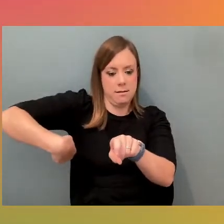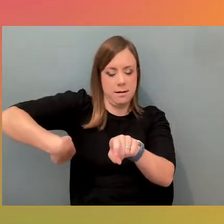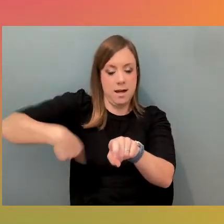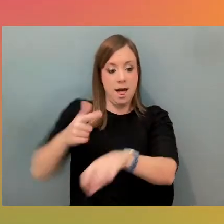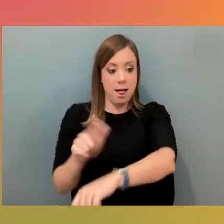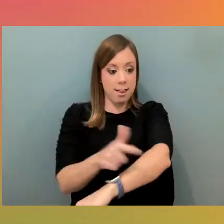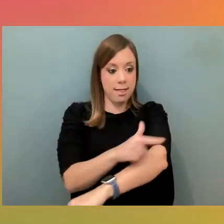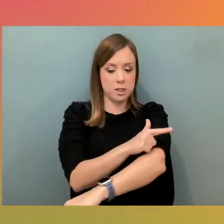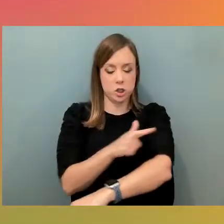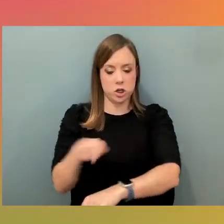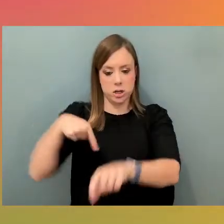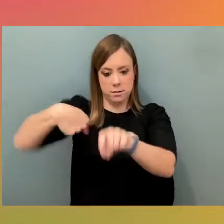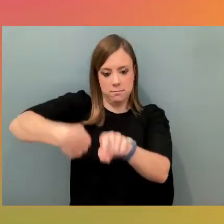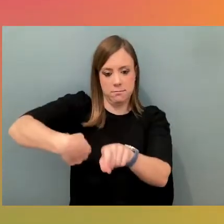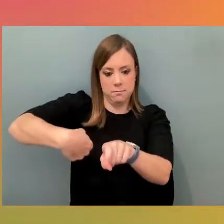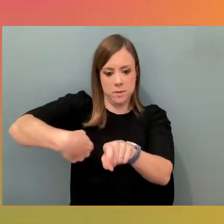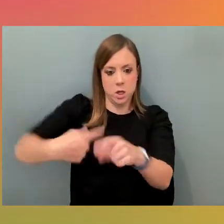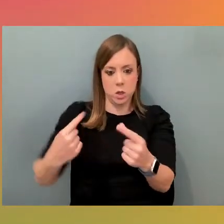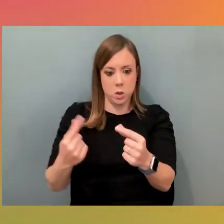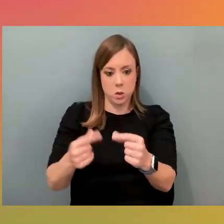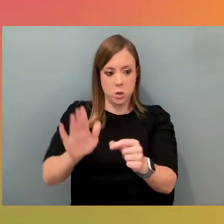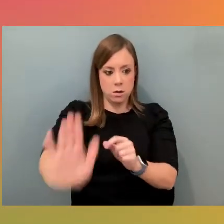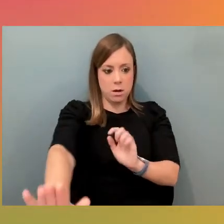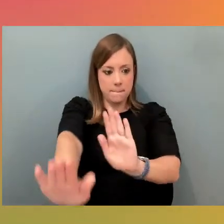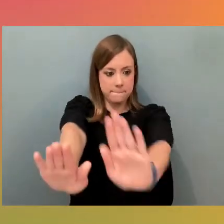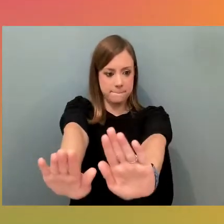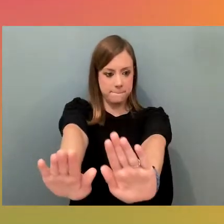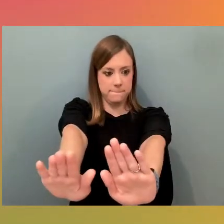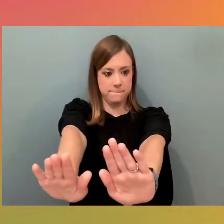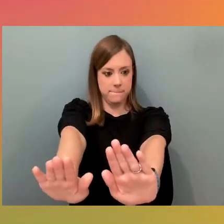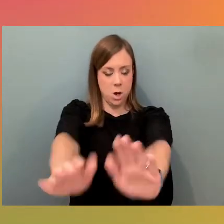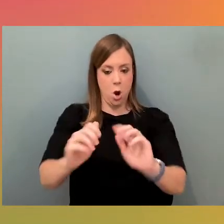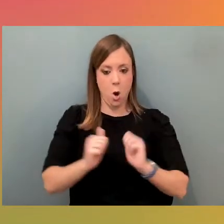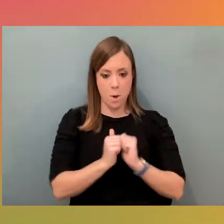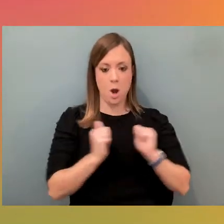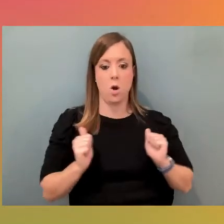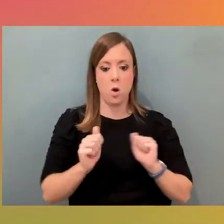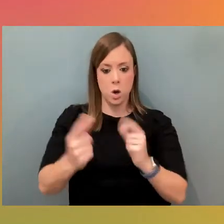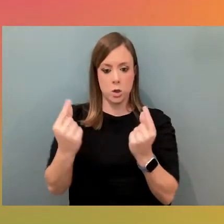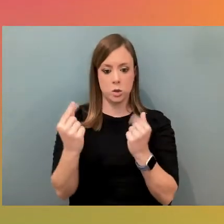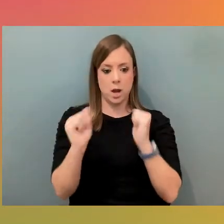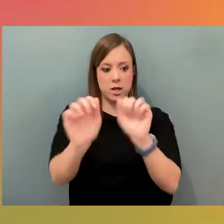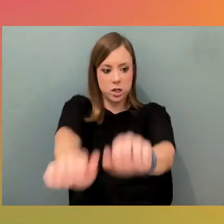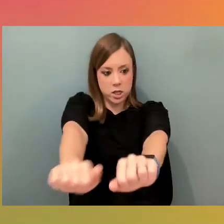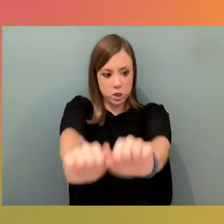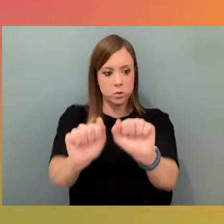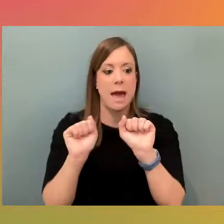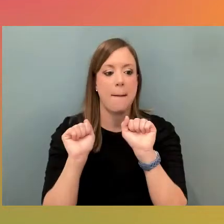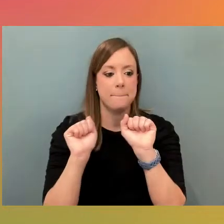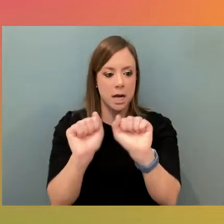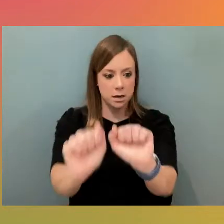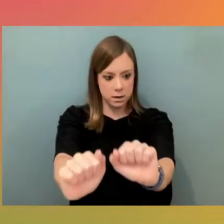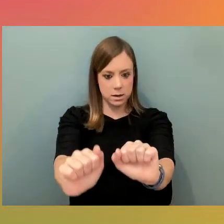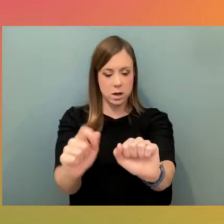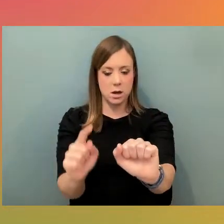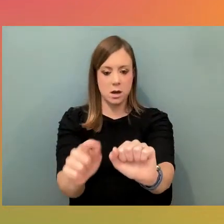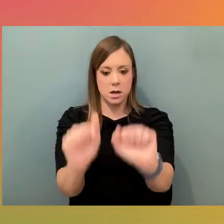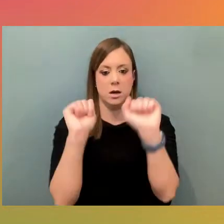LIZARD HERE. SO LEFT FOOD IS OUTSIDE OF THE LEFT HAND PUT THE RIGHT KNEE